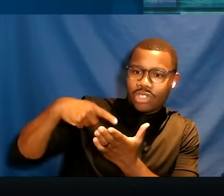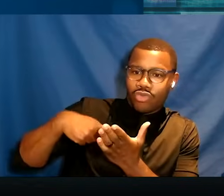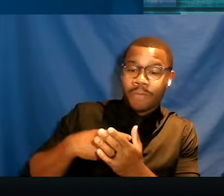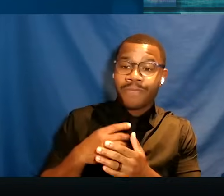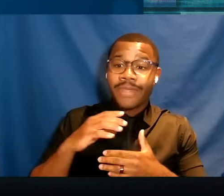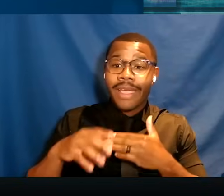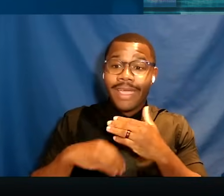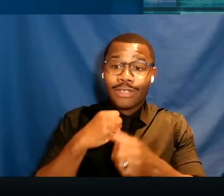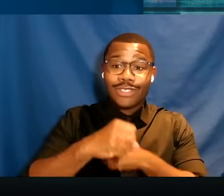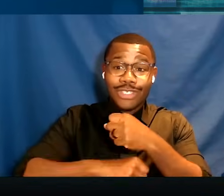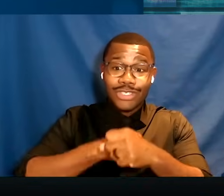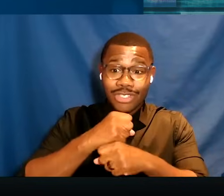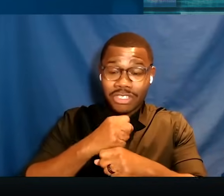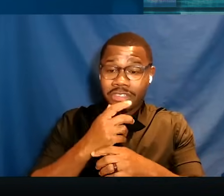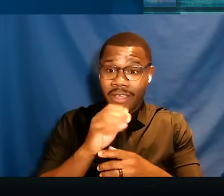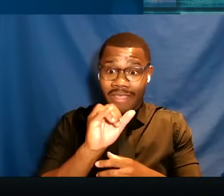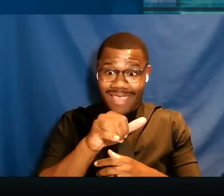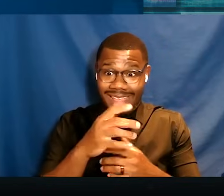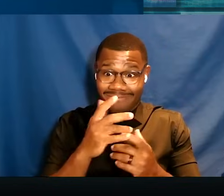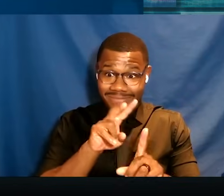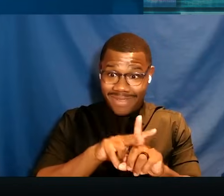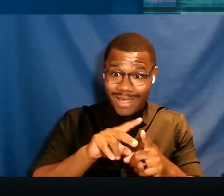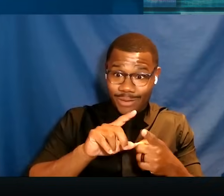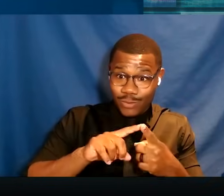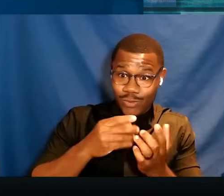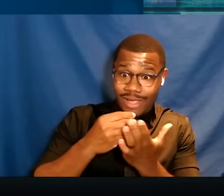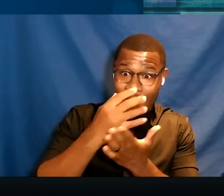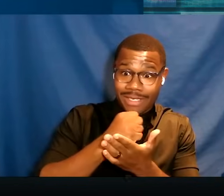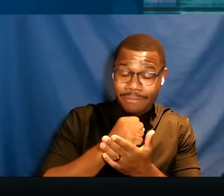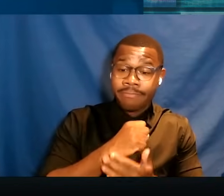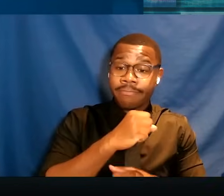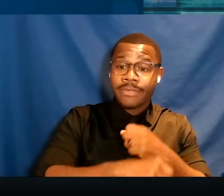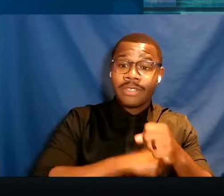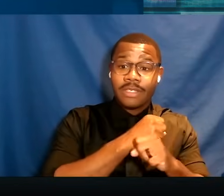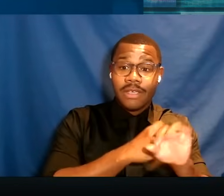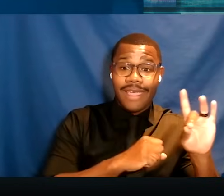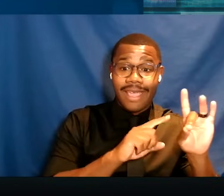to that cap compensation in years 8 through 11, all of that has increased as well